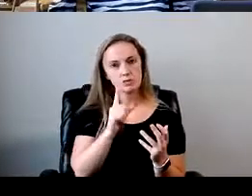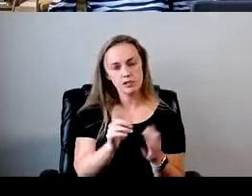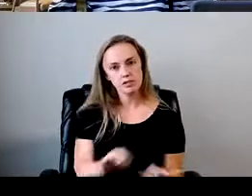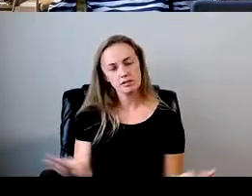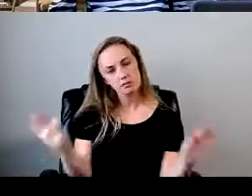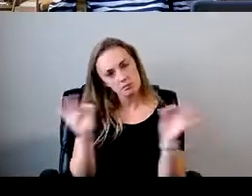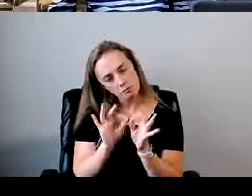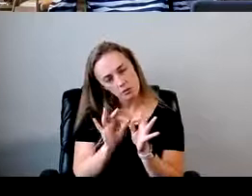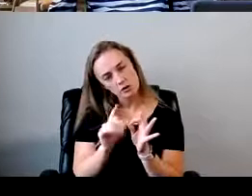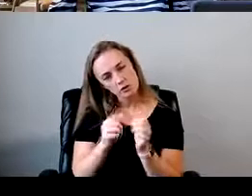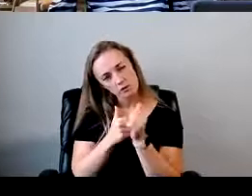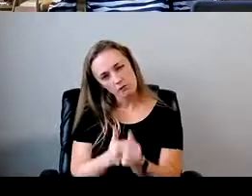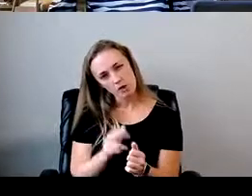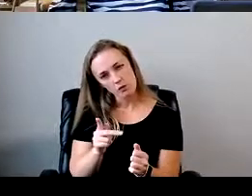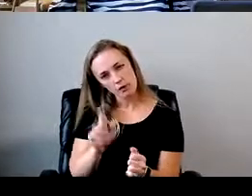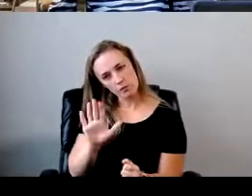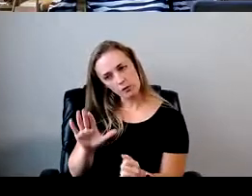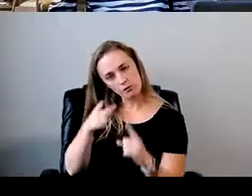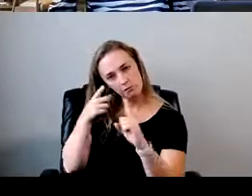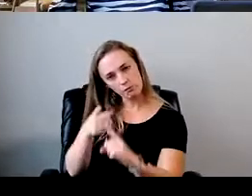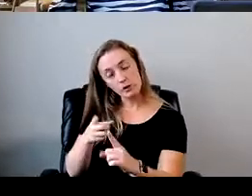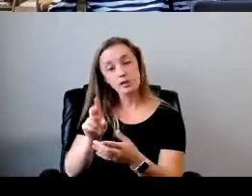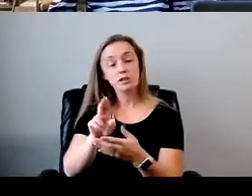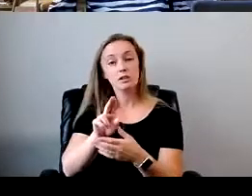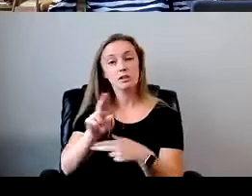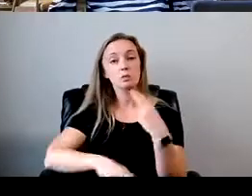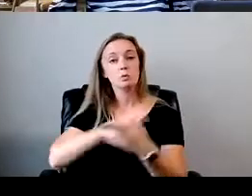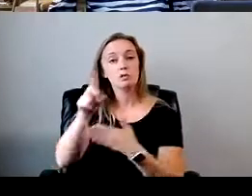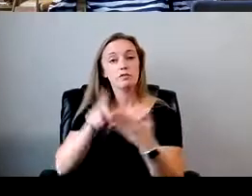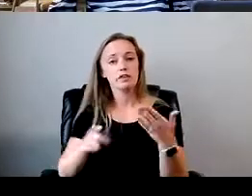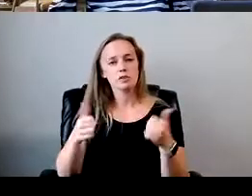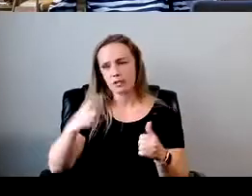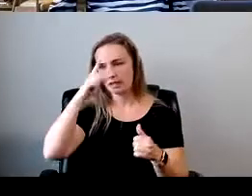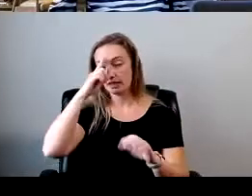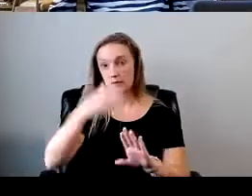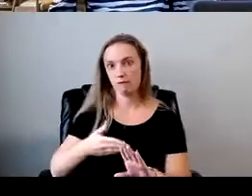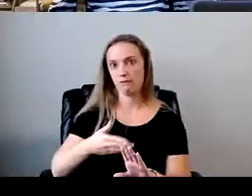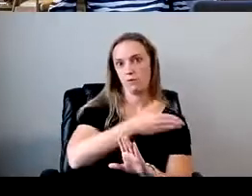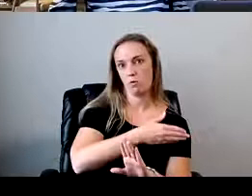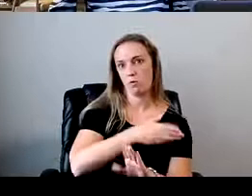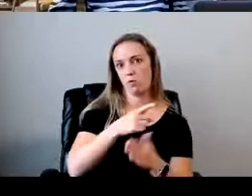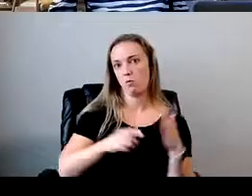to follow up on Patti's point that with universal design, we're trying to think through things ahead of time, or what can we do ahead of time to make